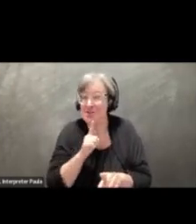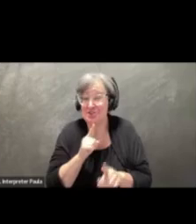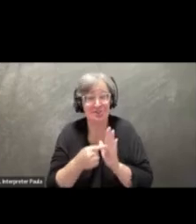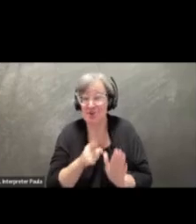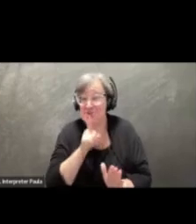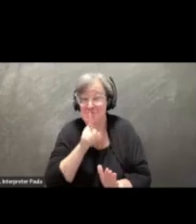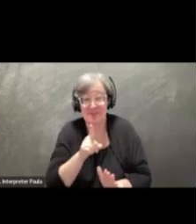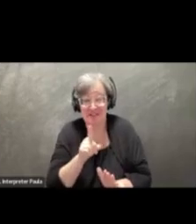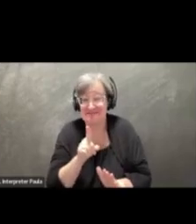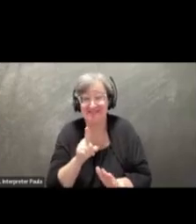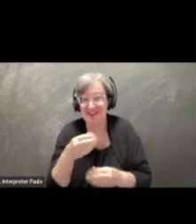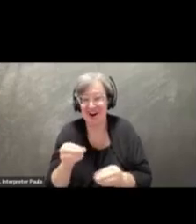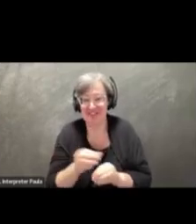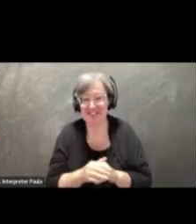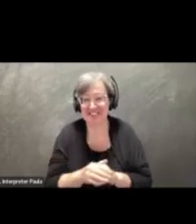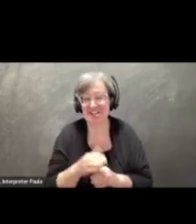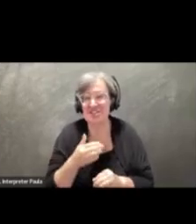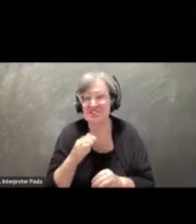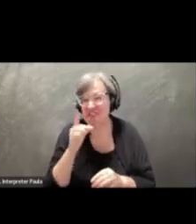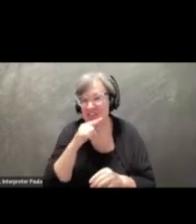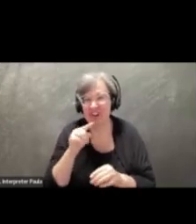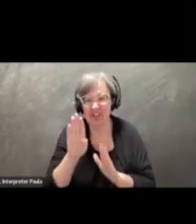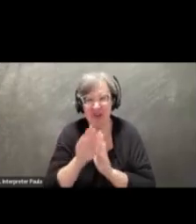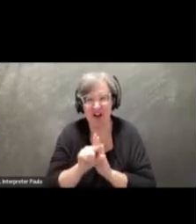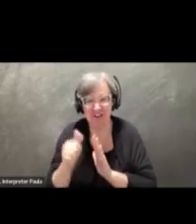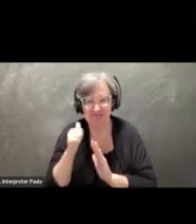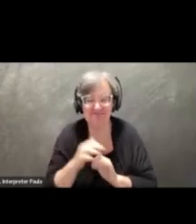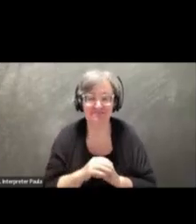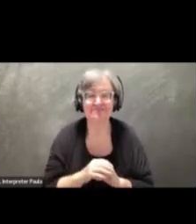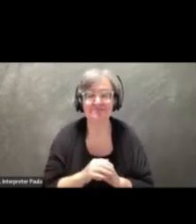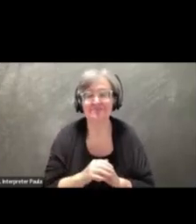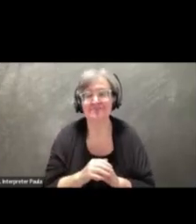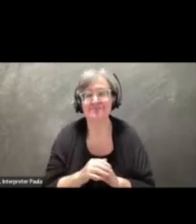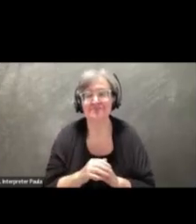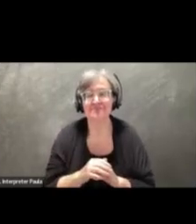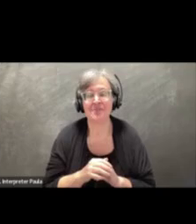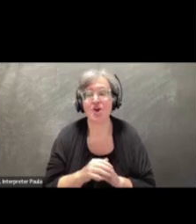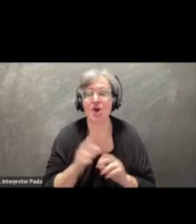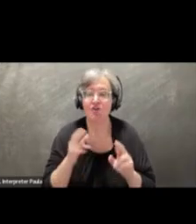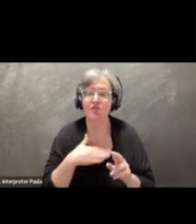that helps put things into perspective, and hopefully my experience will be helpful as we